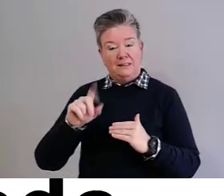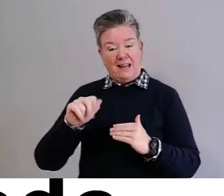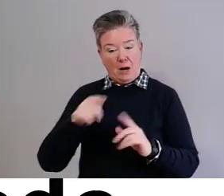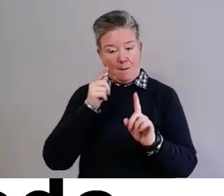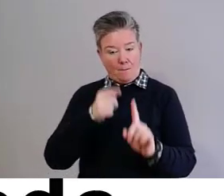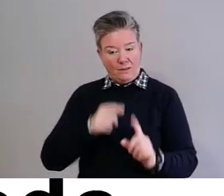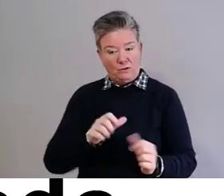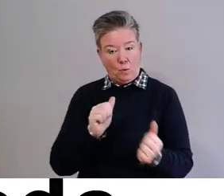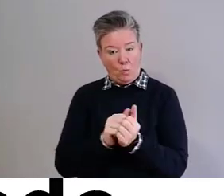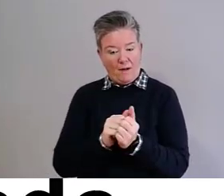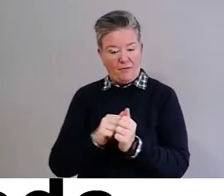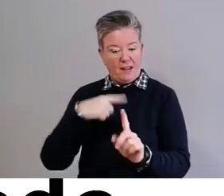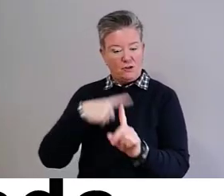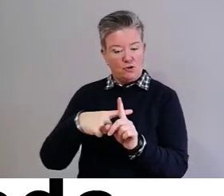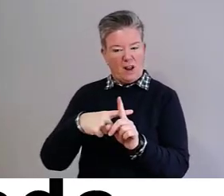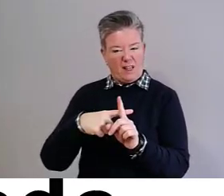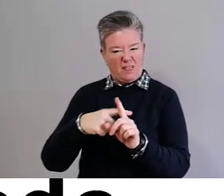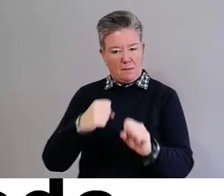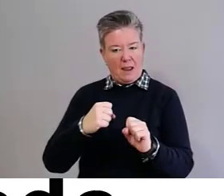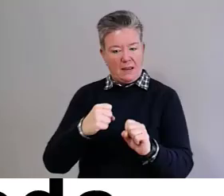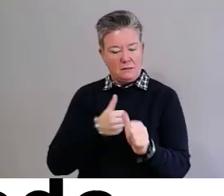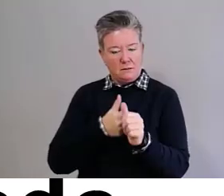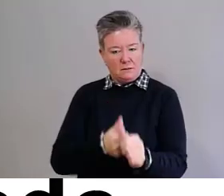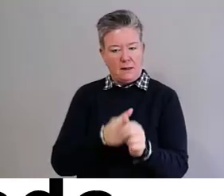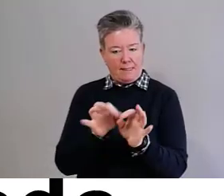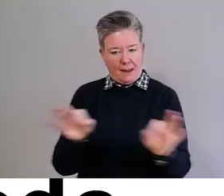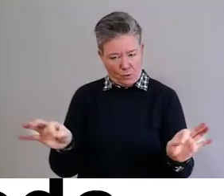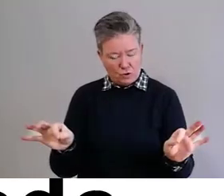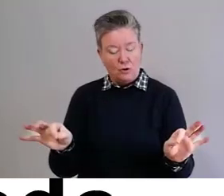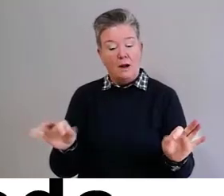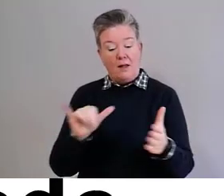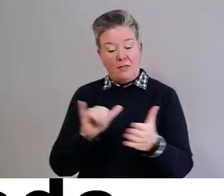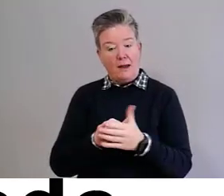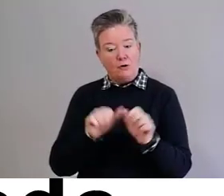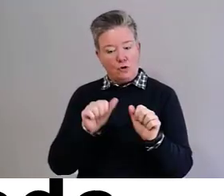with strengths-based language that is able to be understood